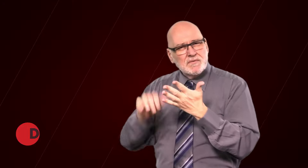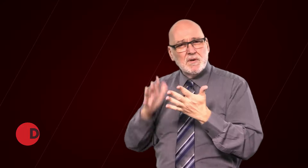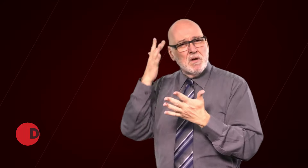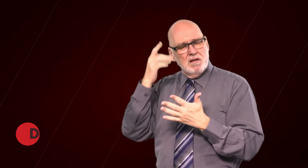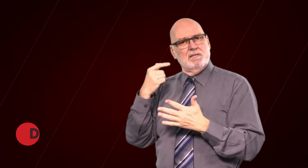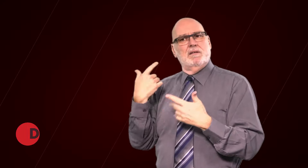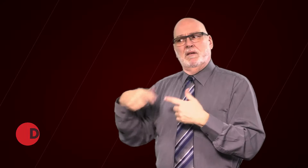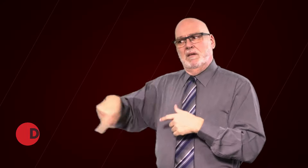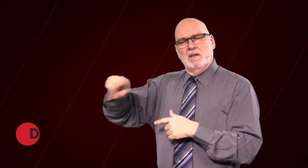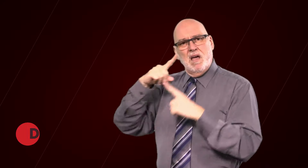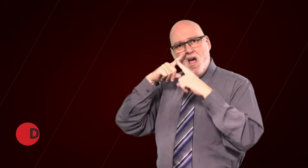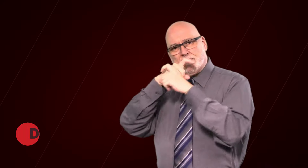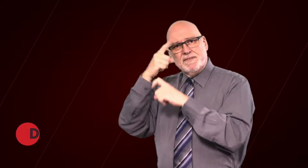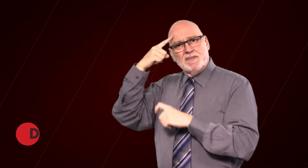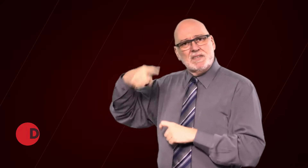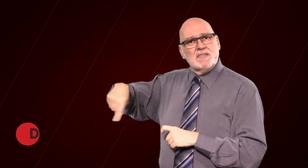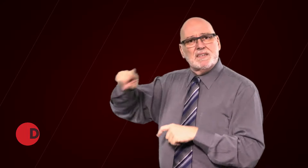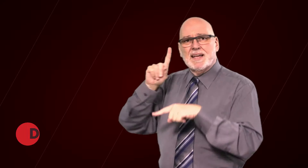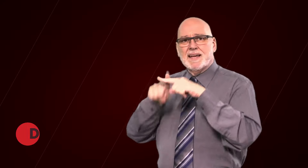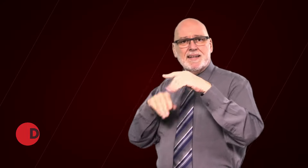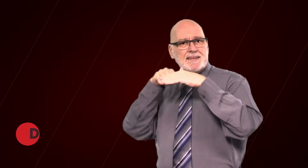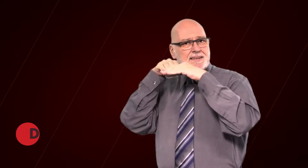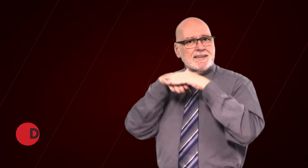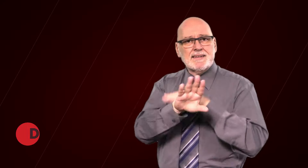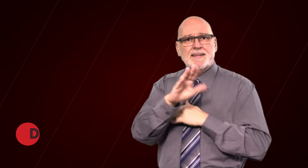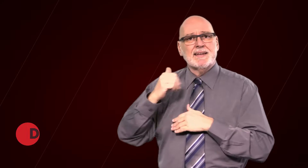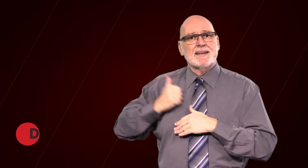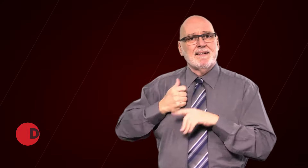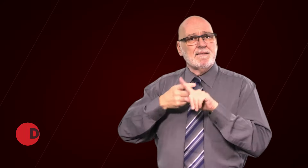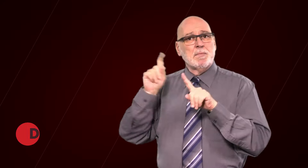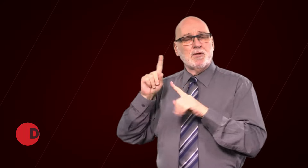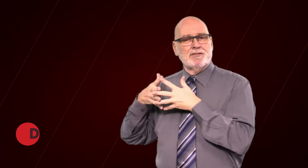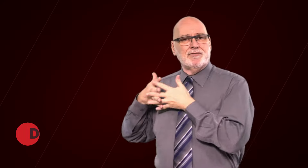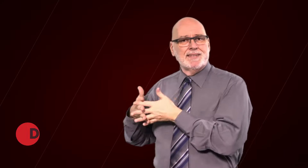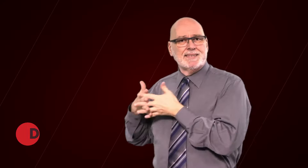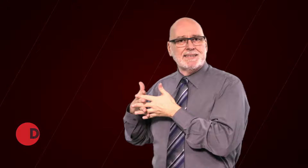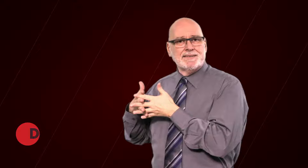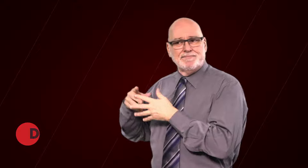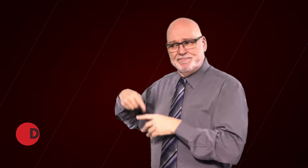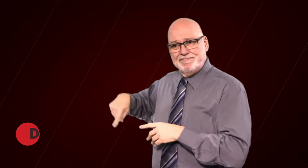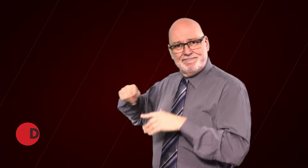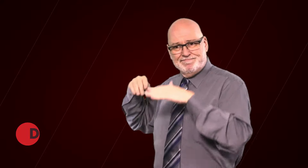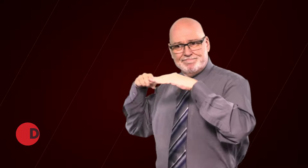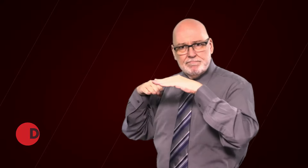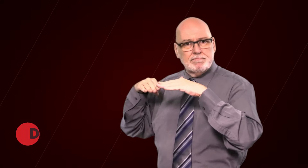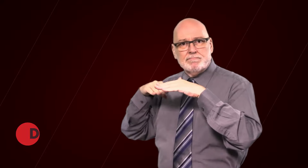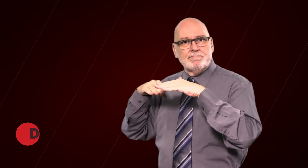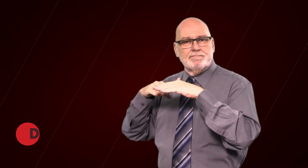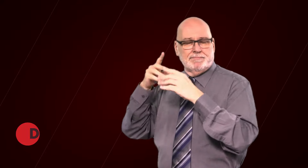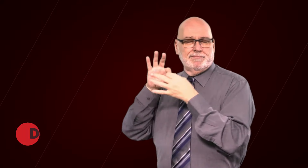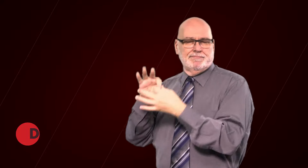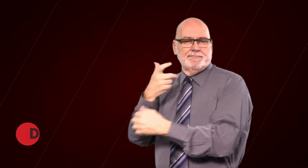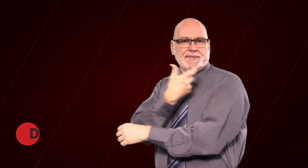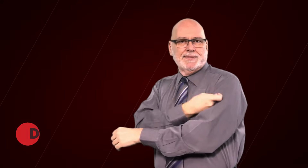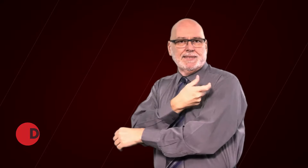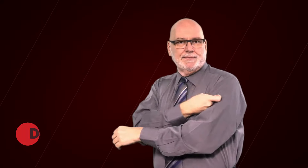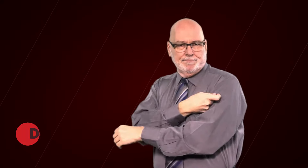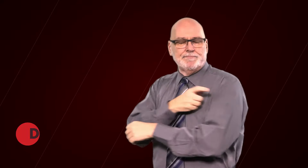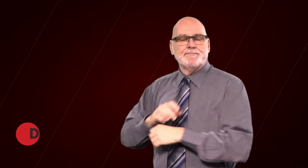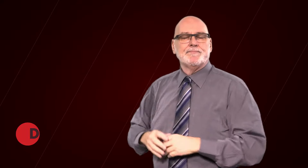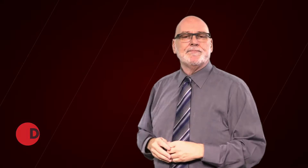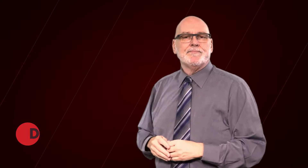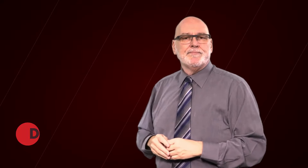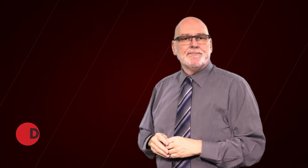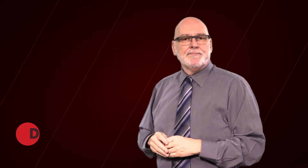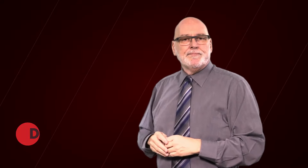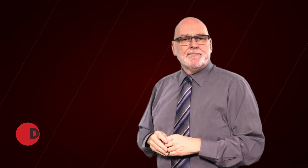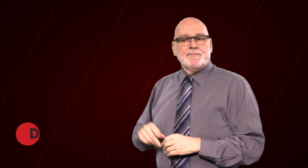difficult for truckers to re-enter the country from the United States.